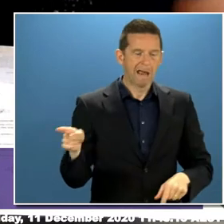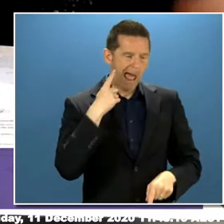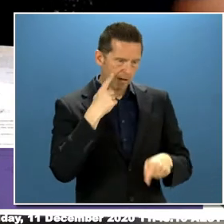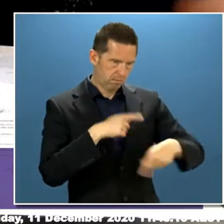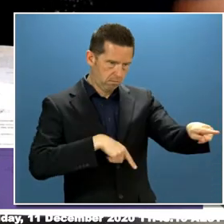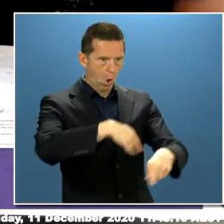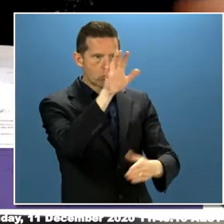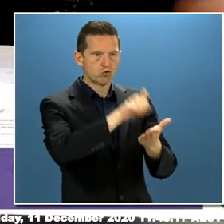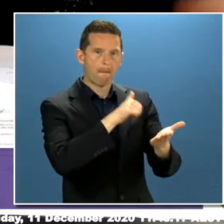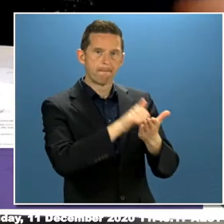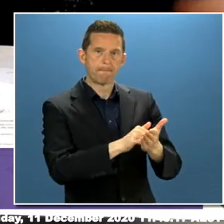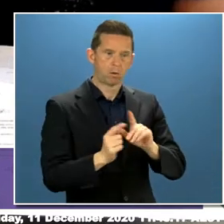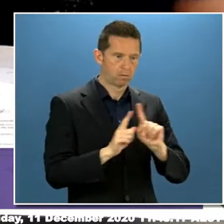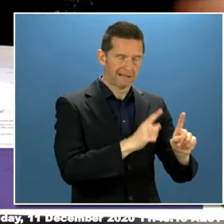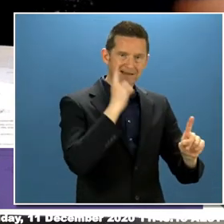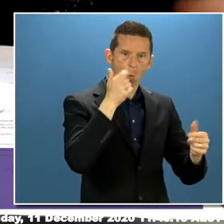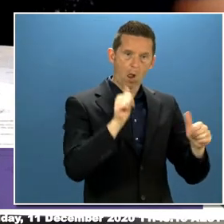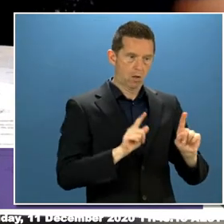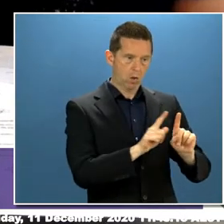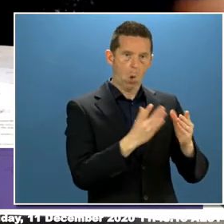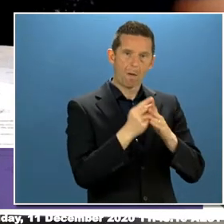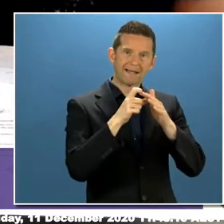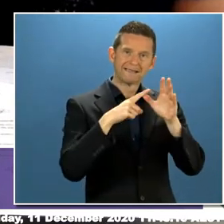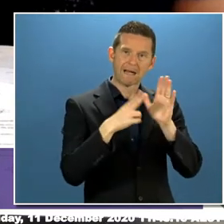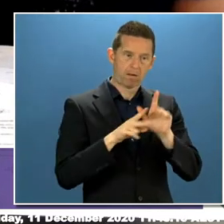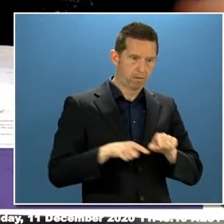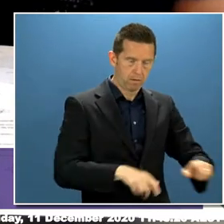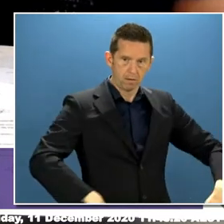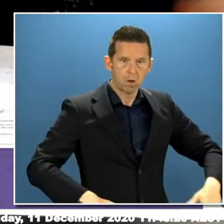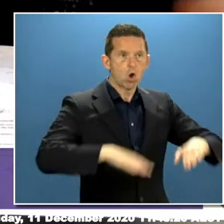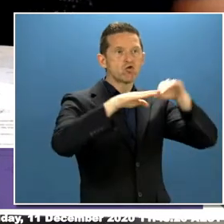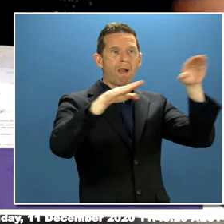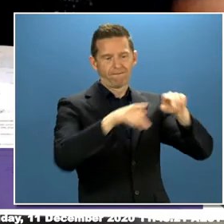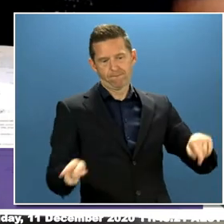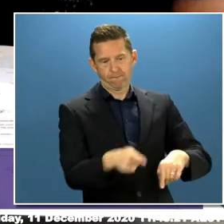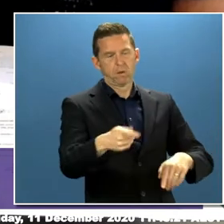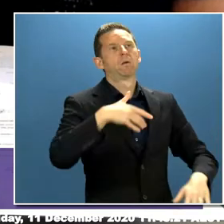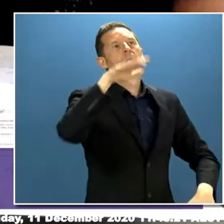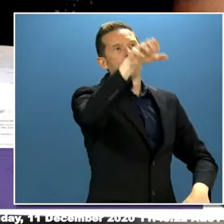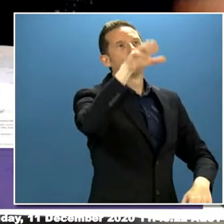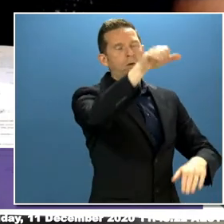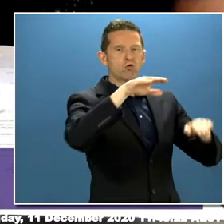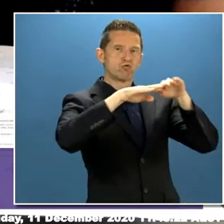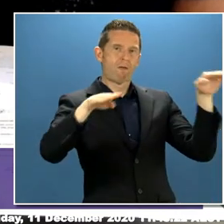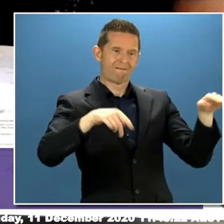Dylan, and actually experience what it is like to get something off the top shelf, or what it is like to navigate around their office space when they try